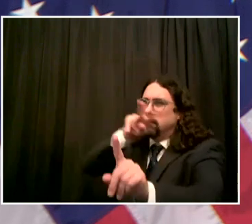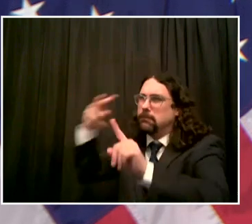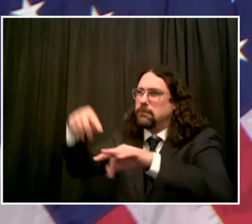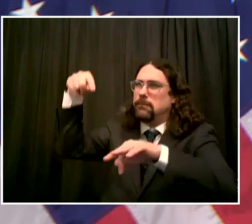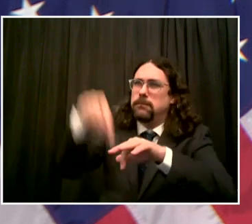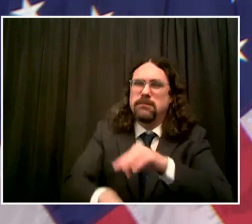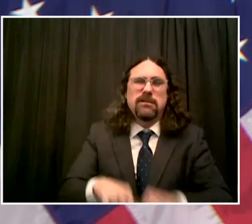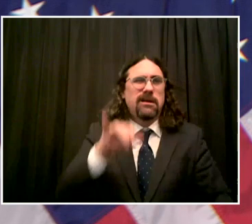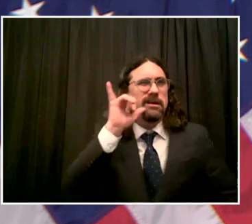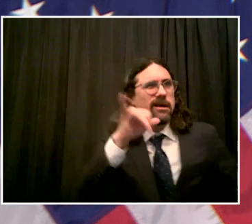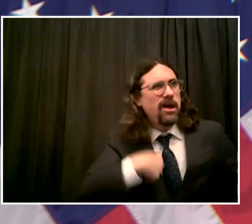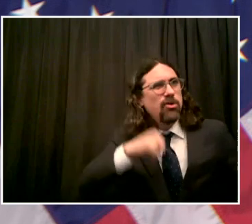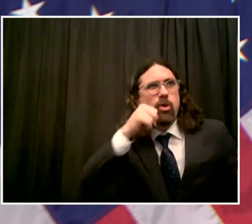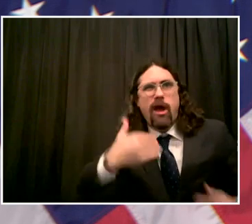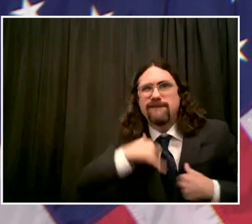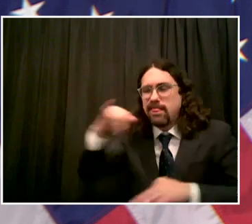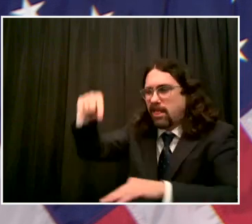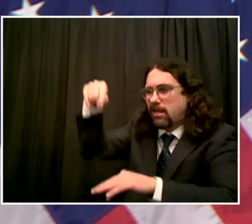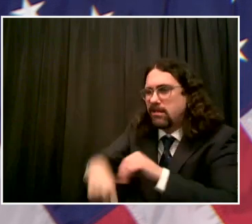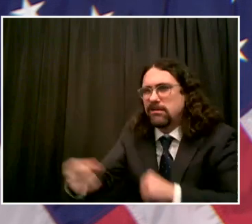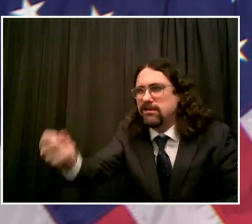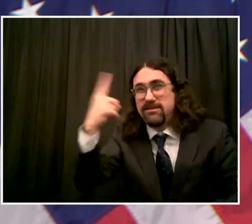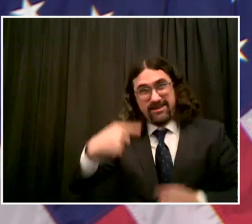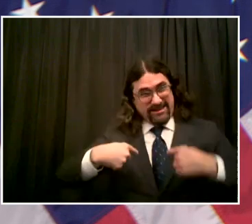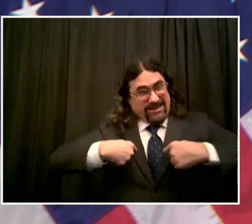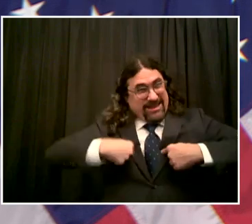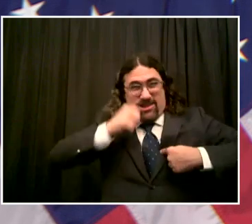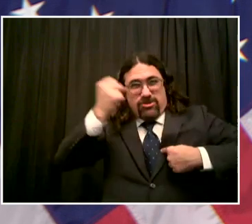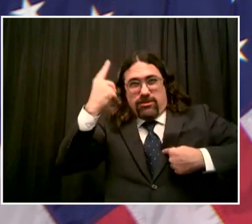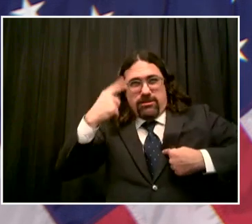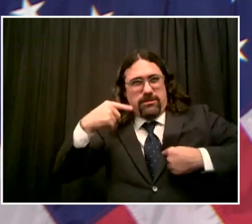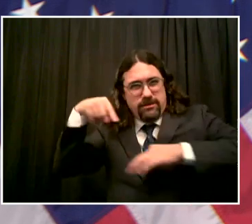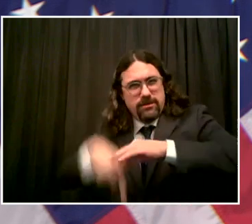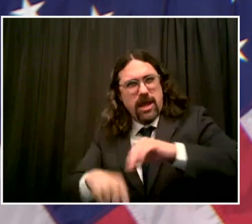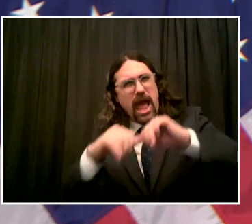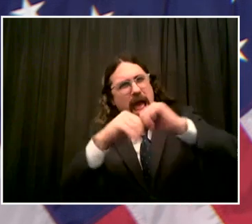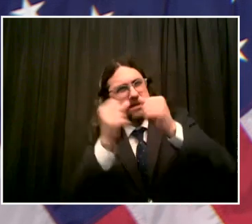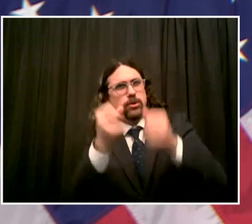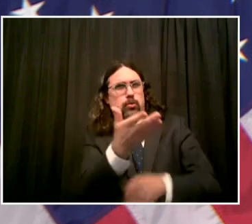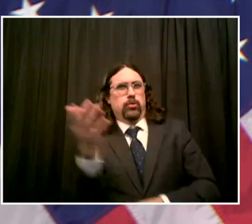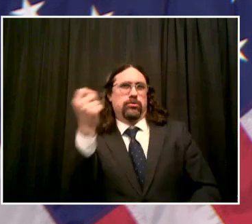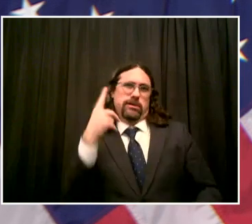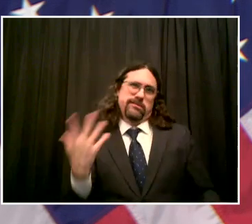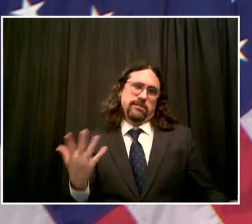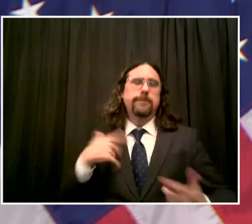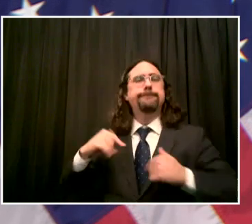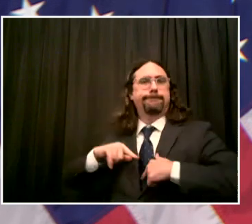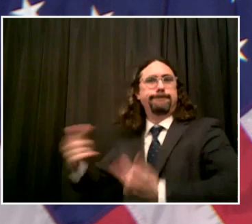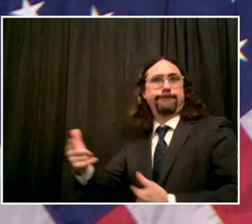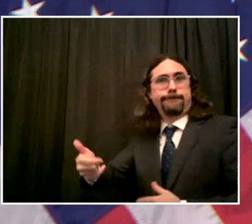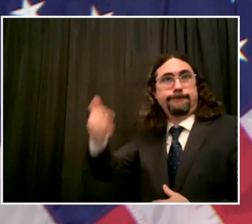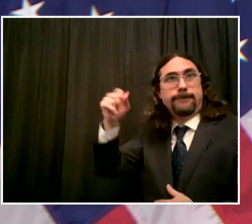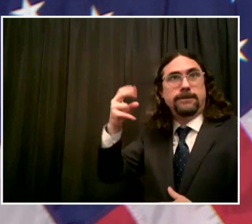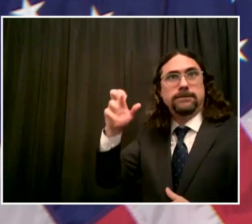YOU SAW AND YOU SAW WHAT WAS